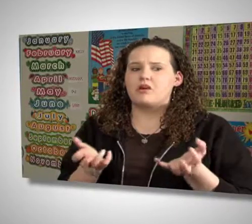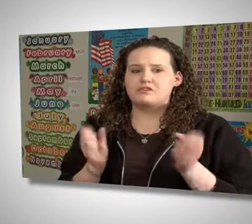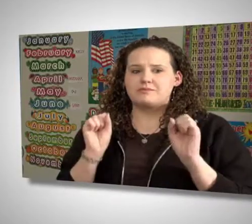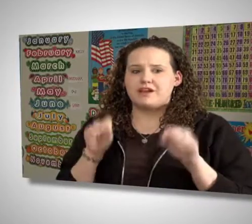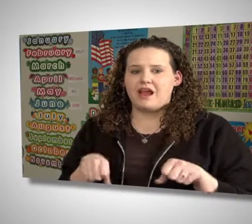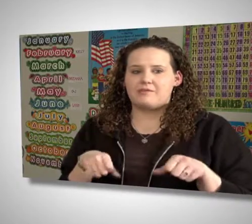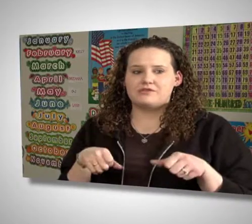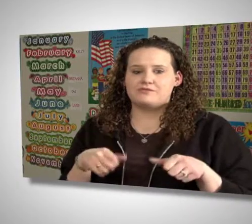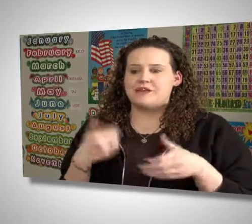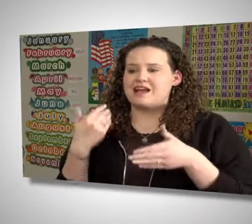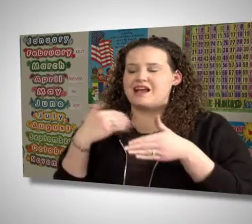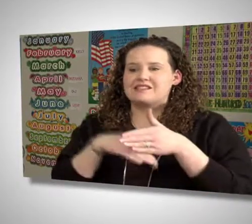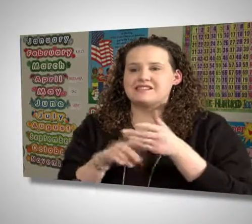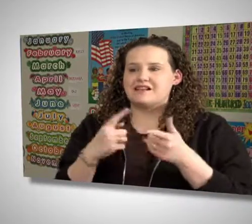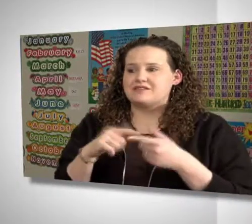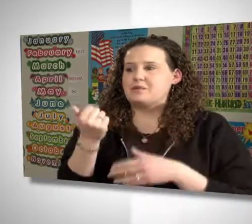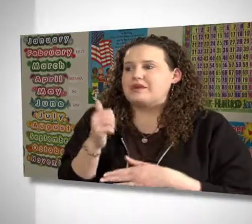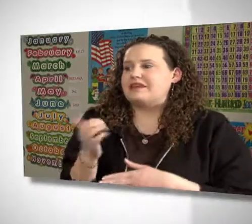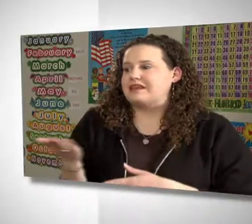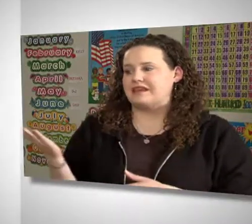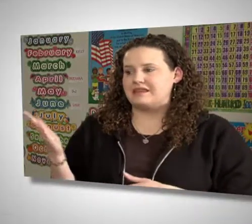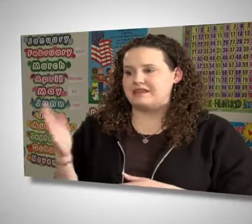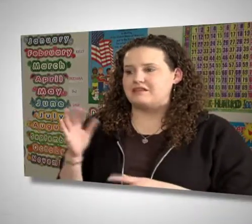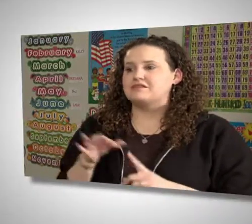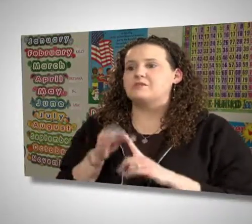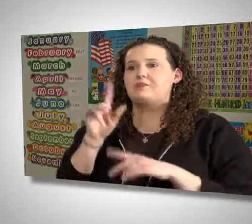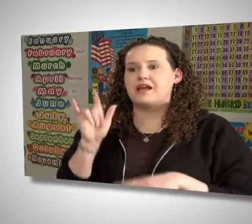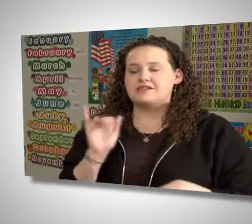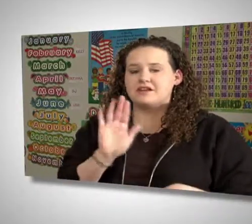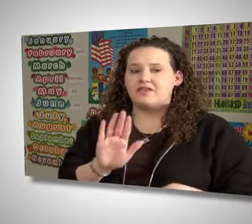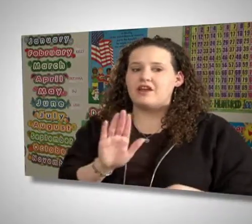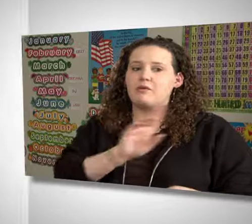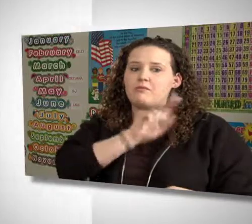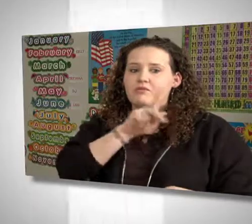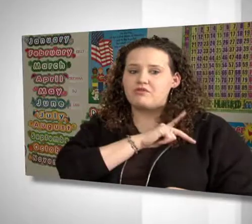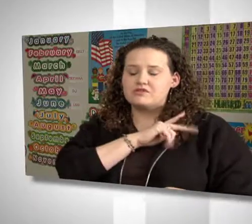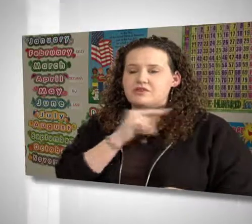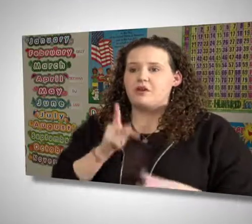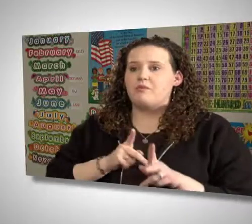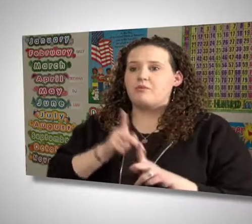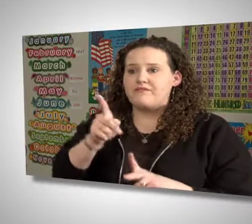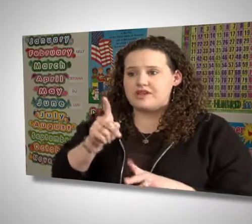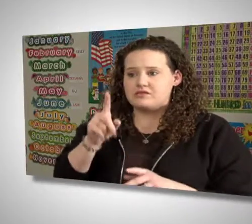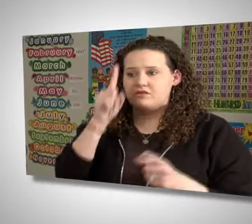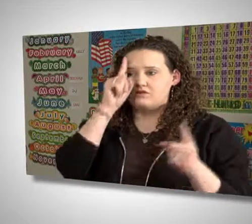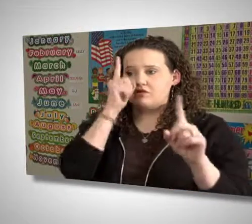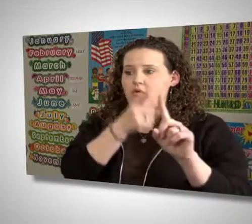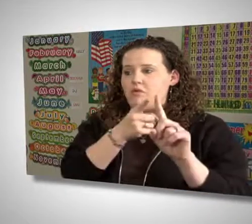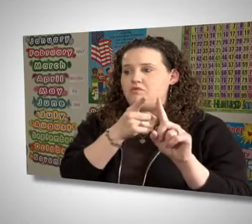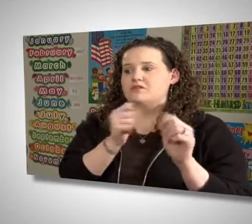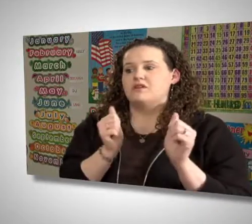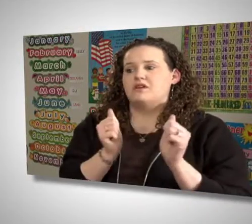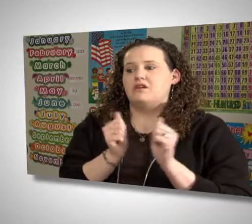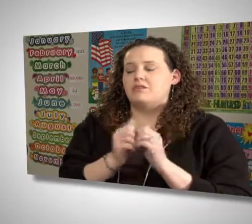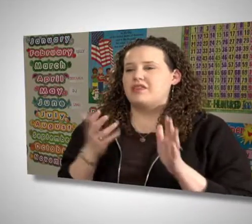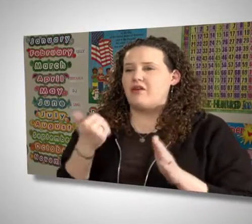People with disabilities want to be able to have access to anything, especially their personal and professional goals,